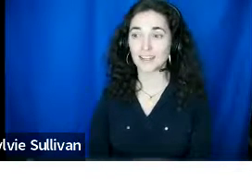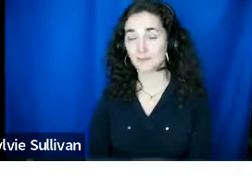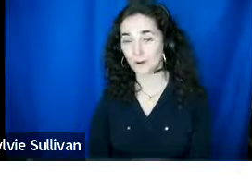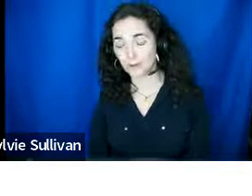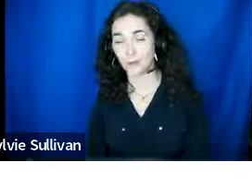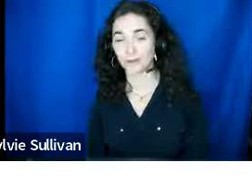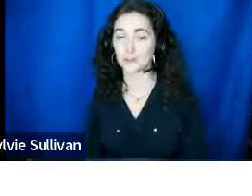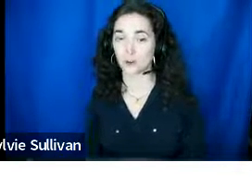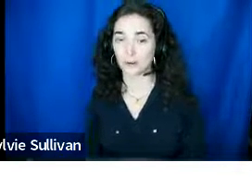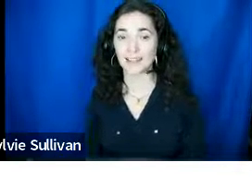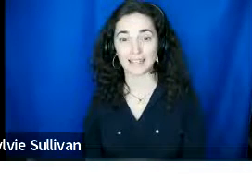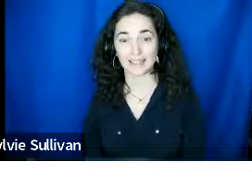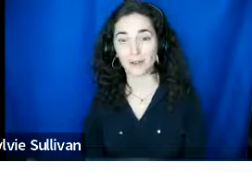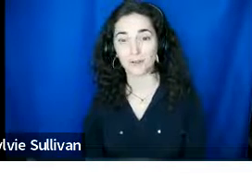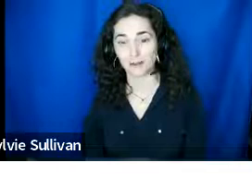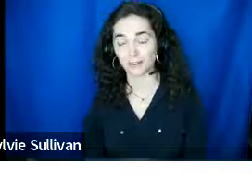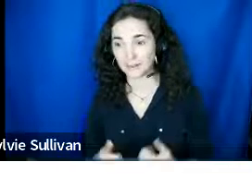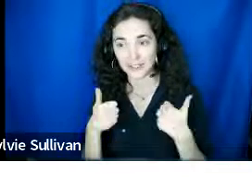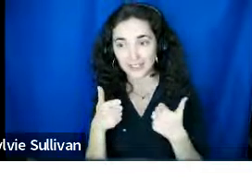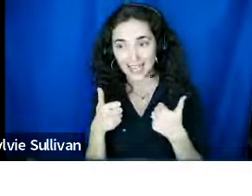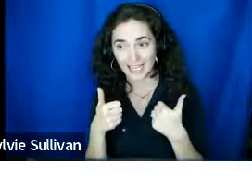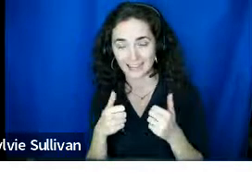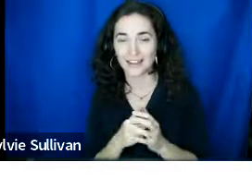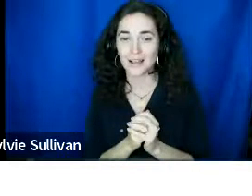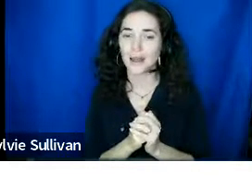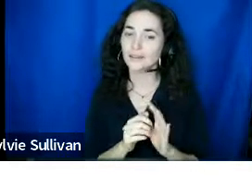It is okay. Another deaf person-- who wants to show me that they can finger spell their name.